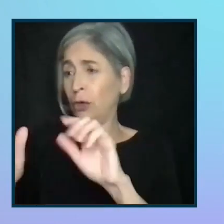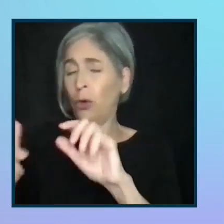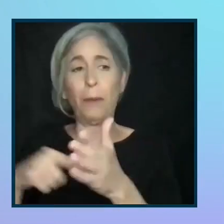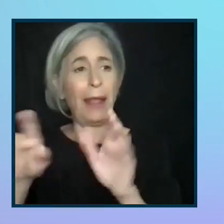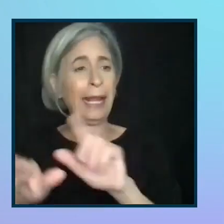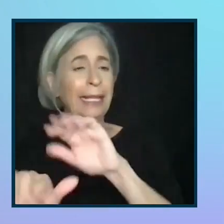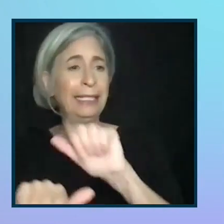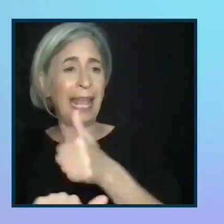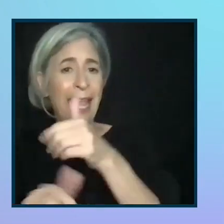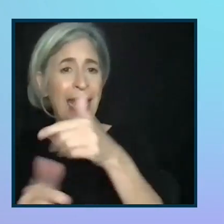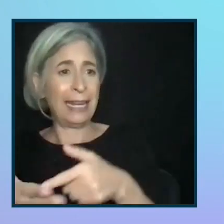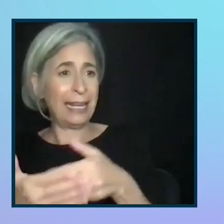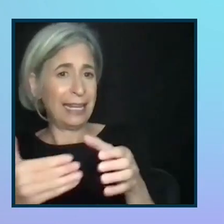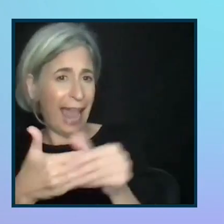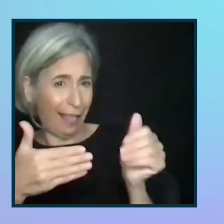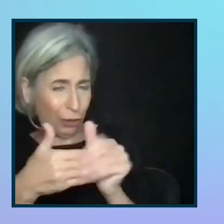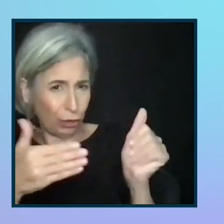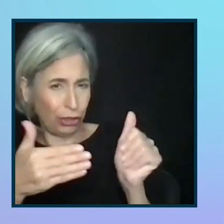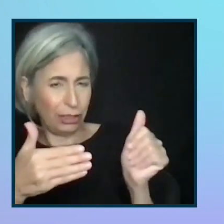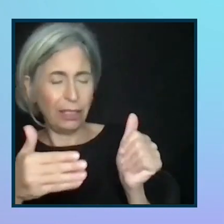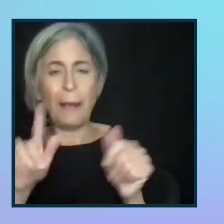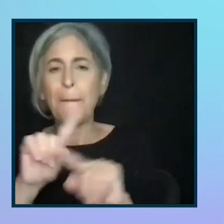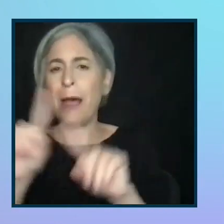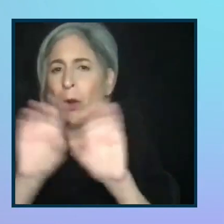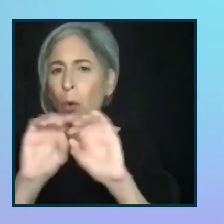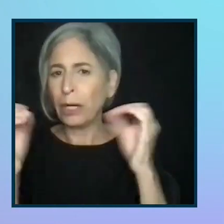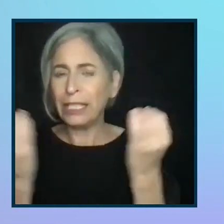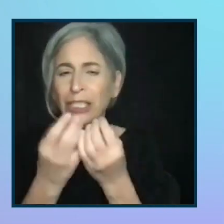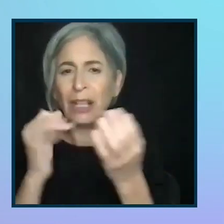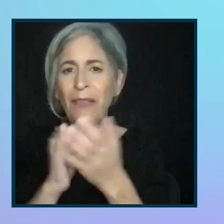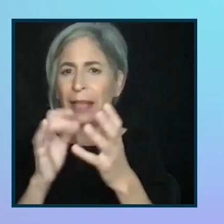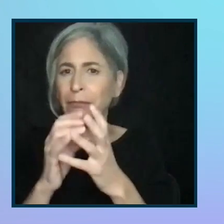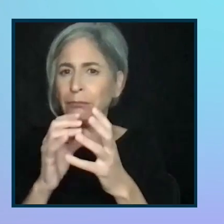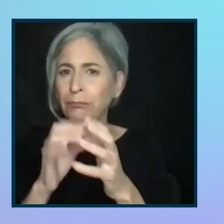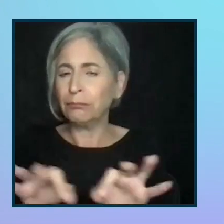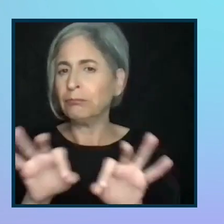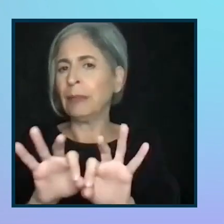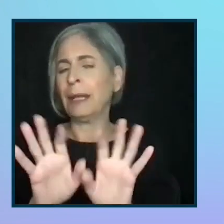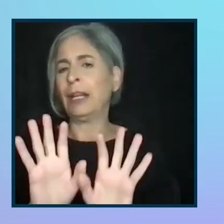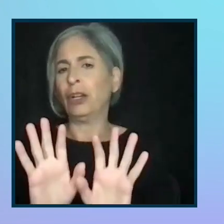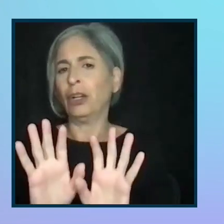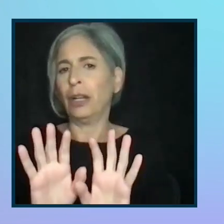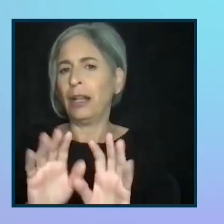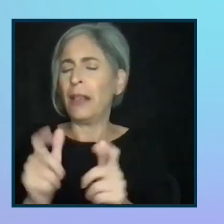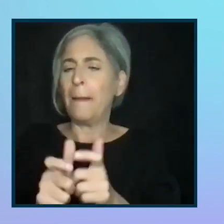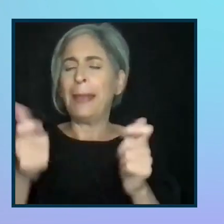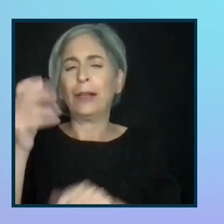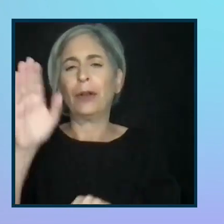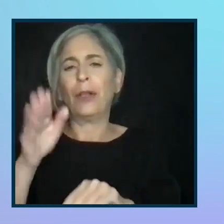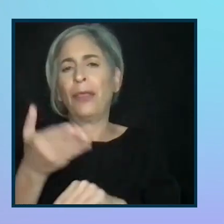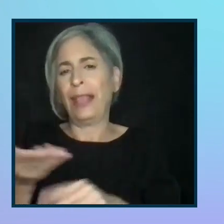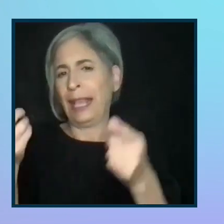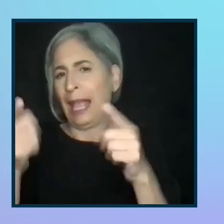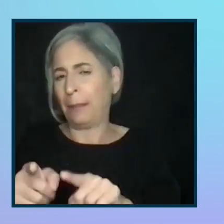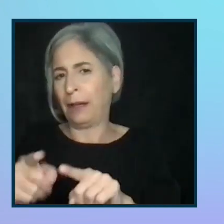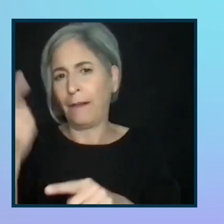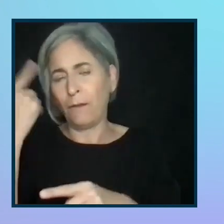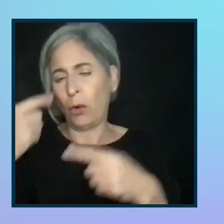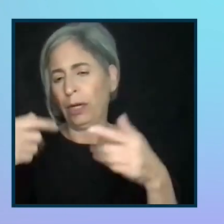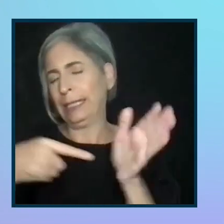But organizations that matter have a bigger thing going on. So Harley Davidson, what do they do?